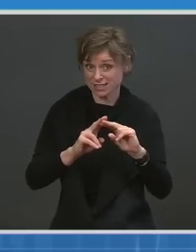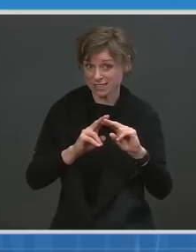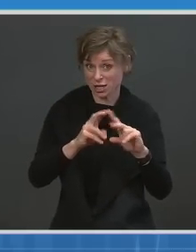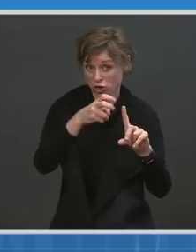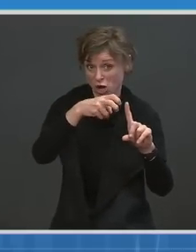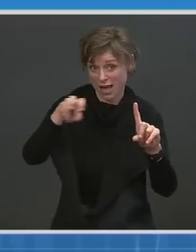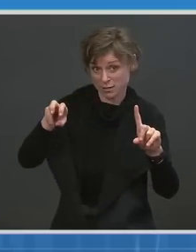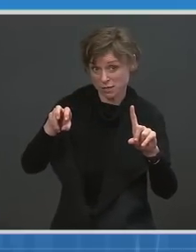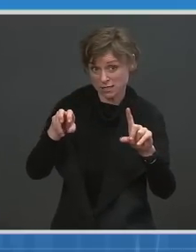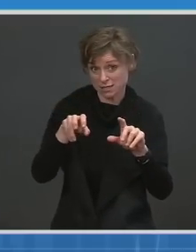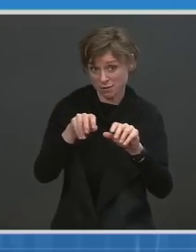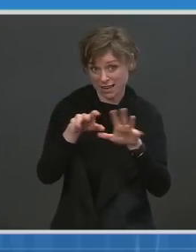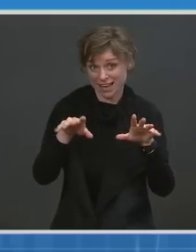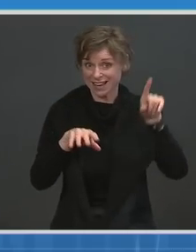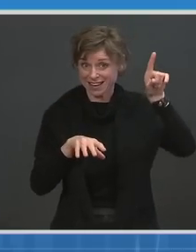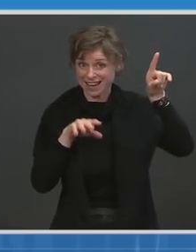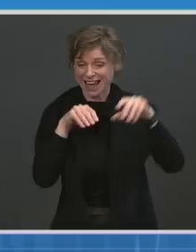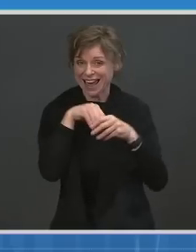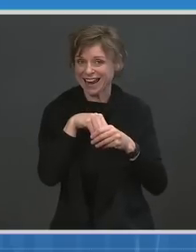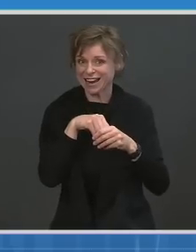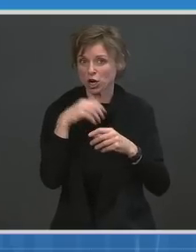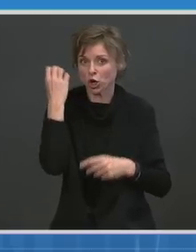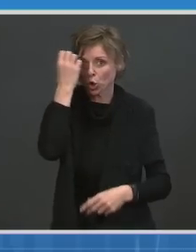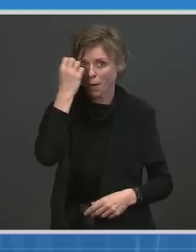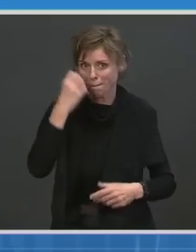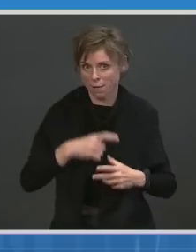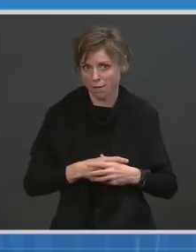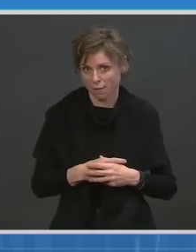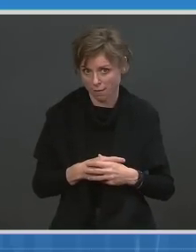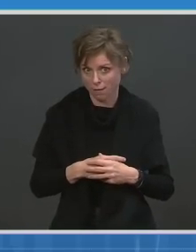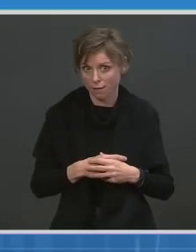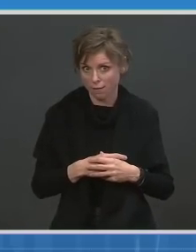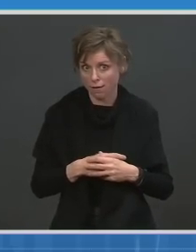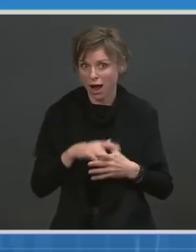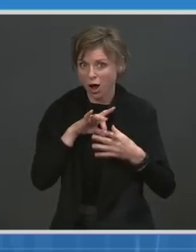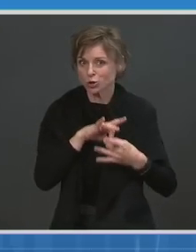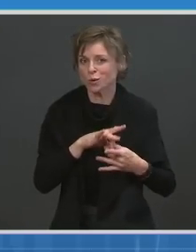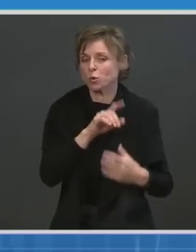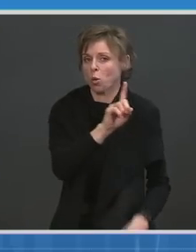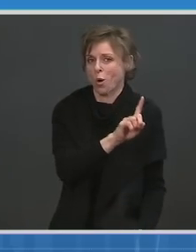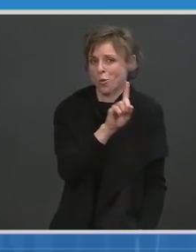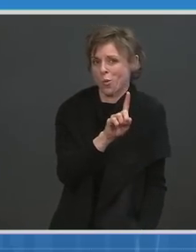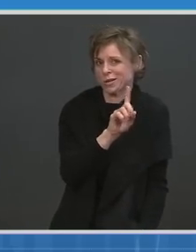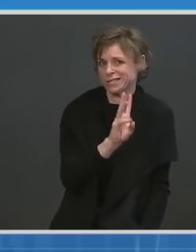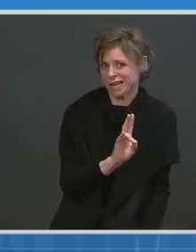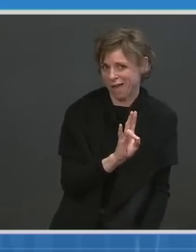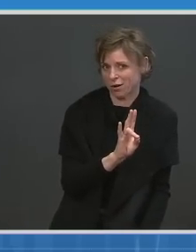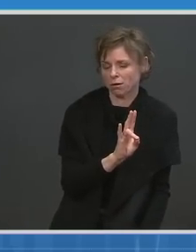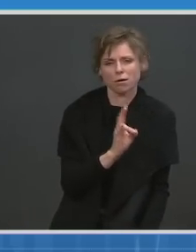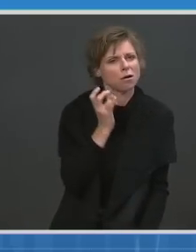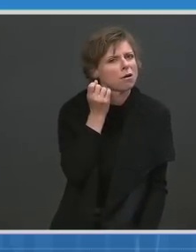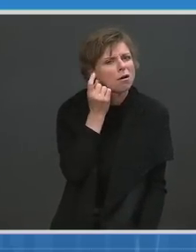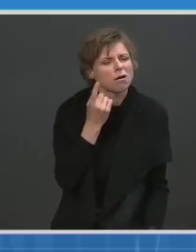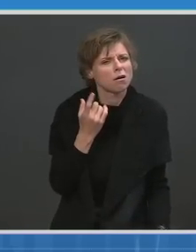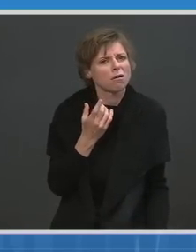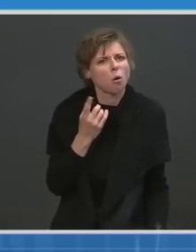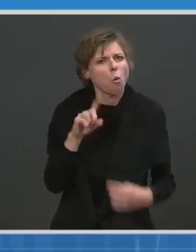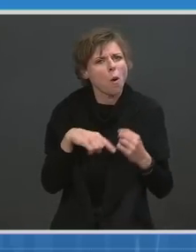in the European countries associated with 117. What about severity of disease? Next slide.